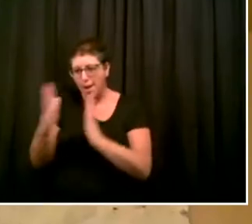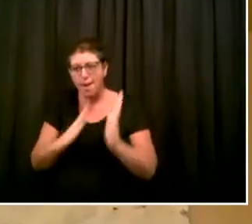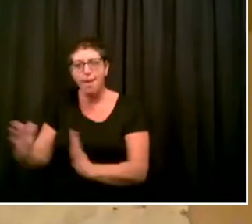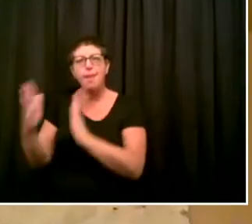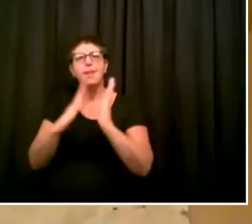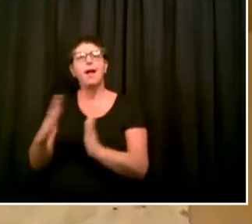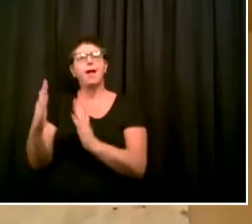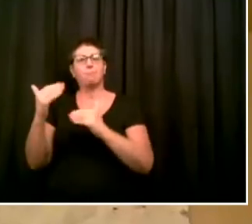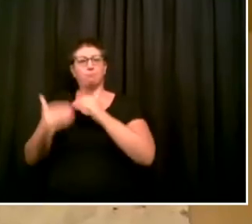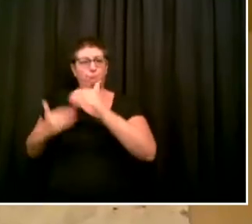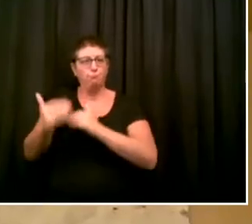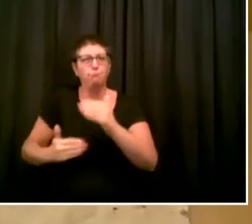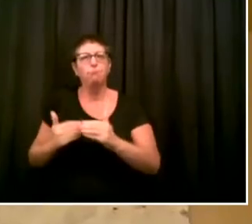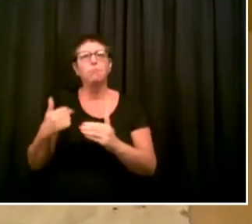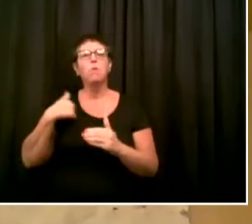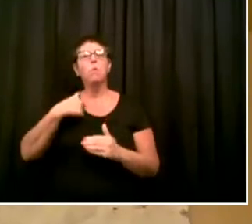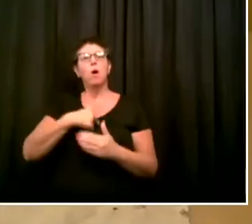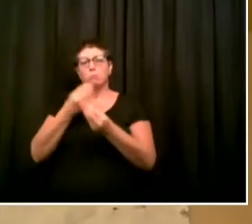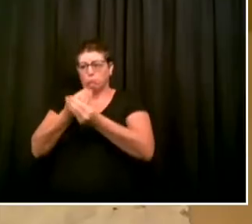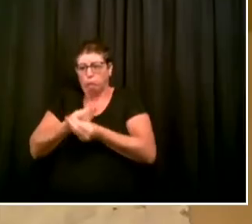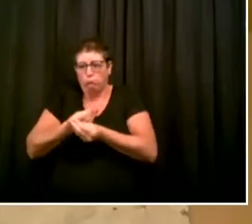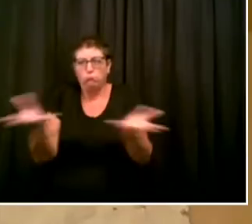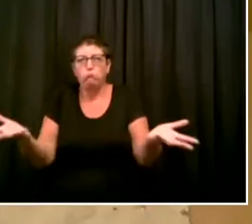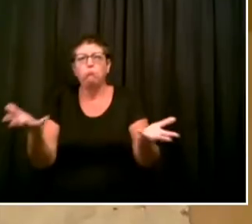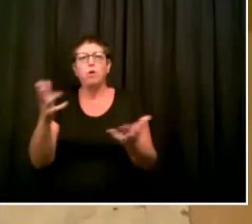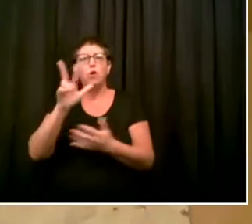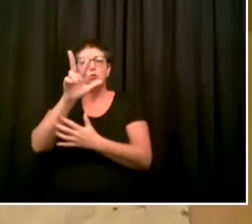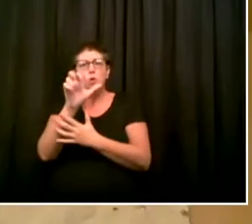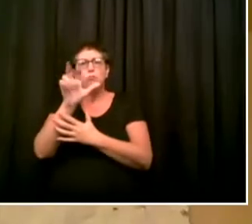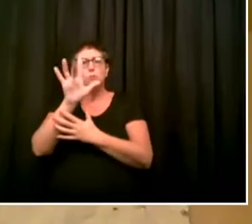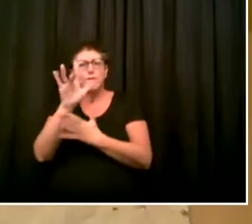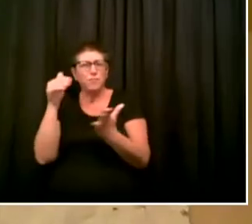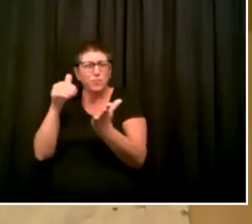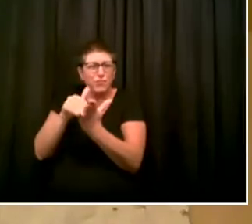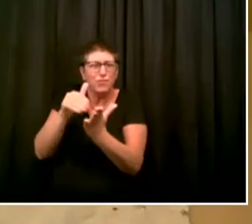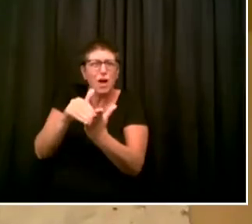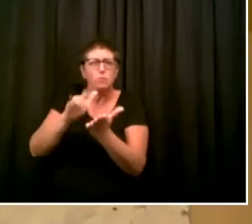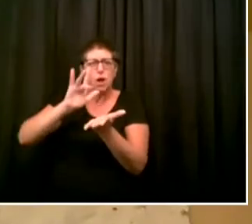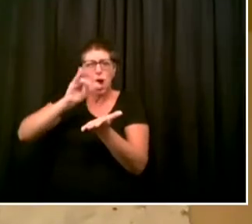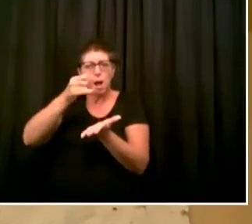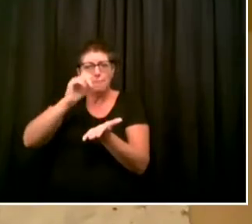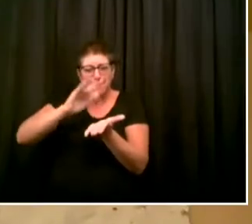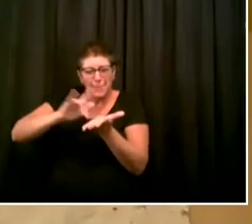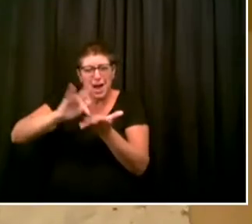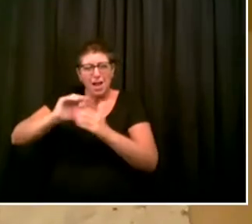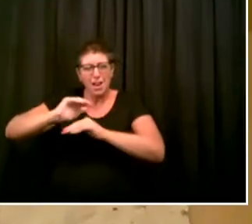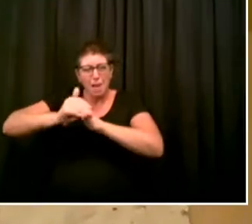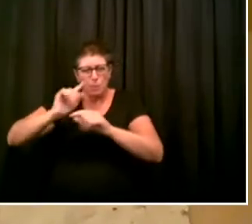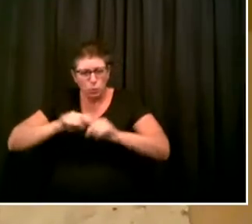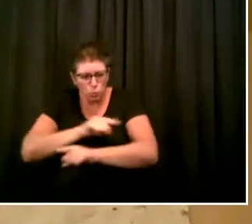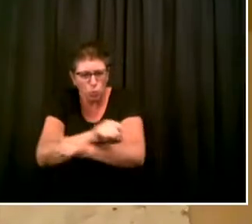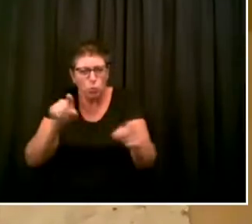INTO THE HANDS TO STUDENTS.